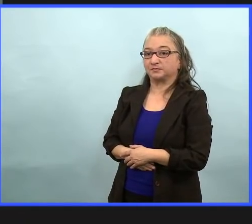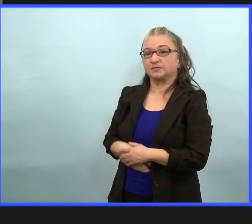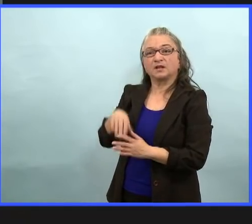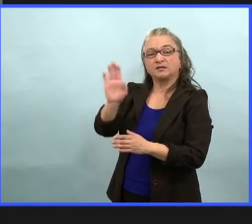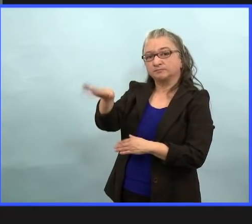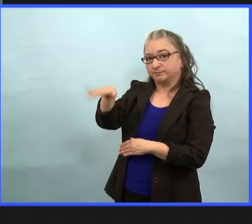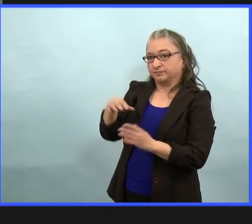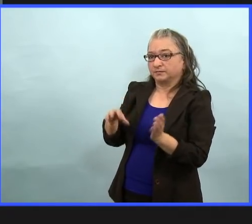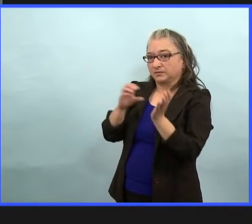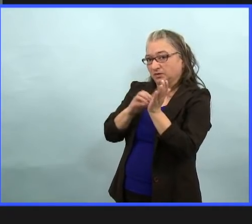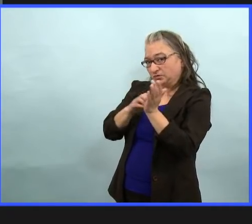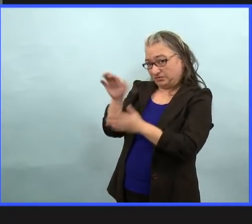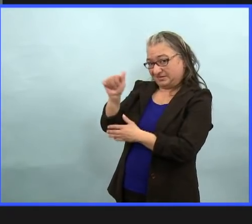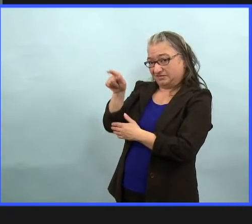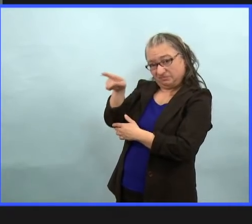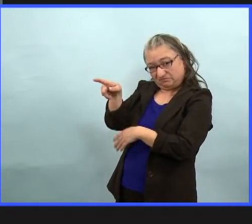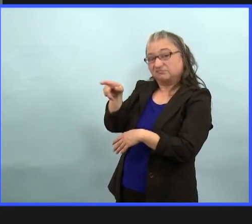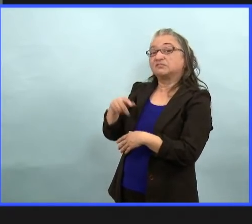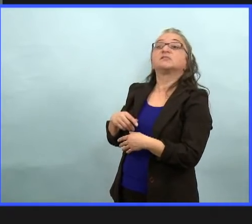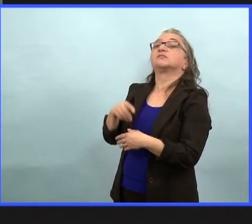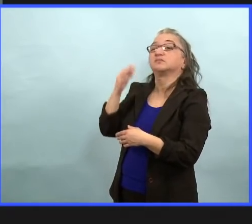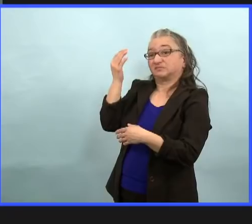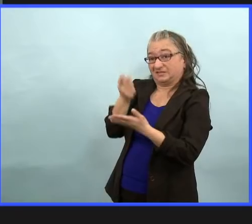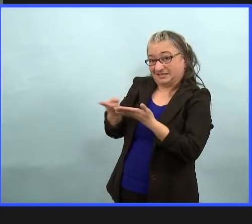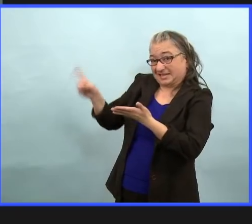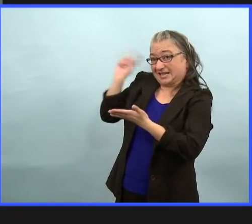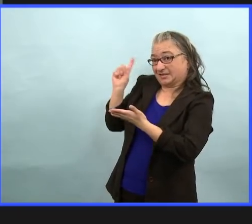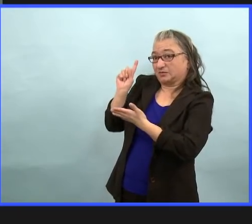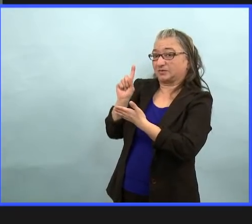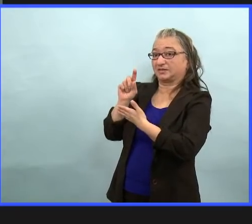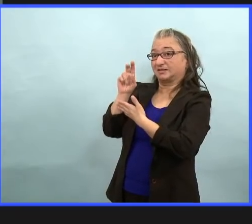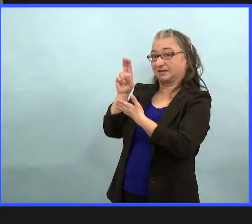based off the update last week um showing that first nations hospitalizations were